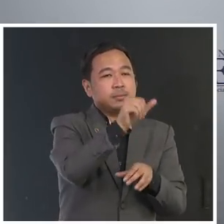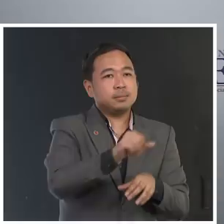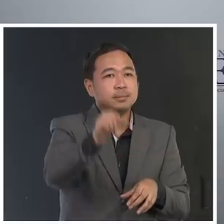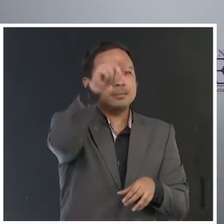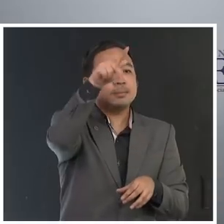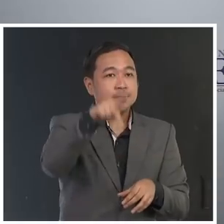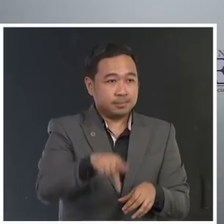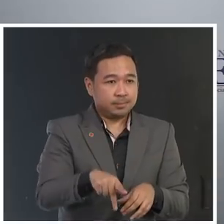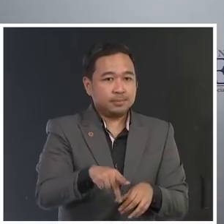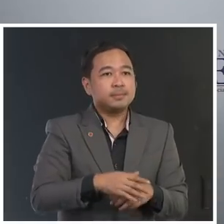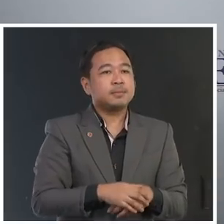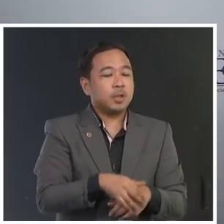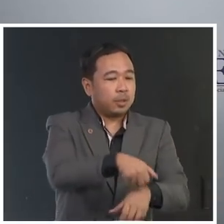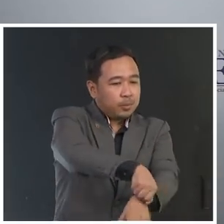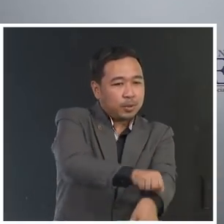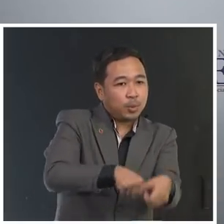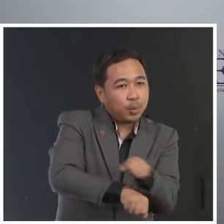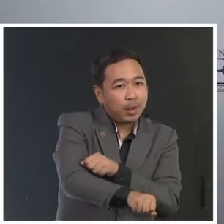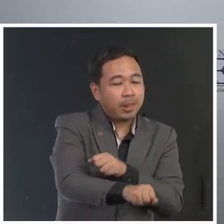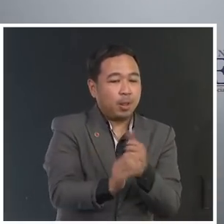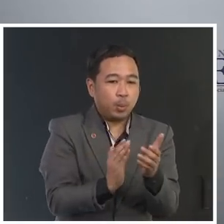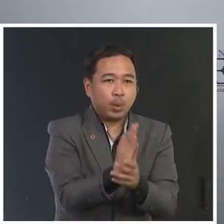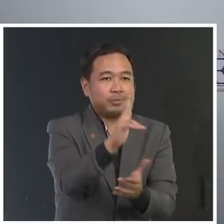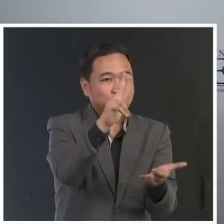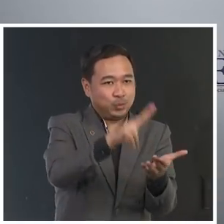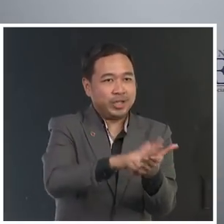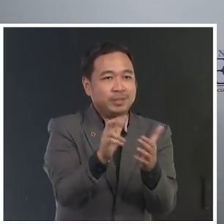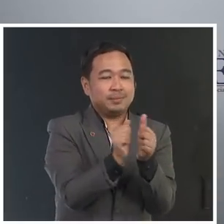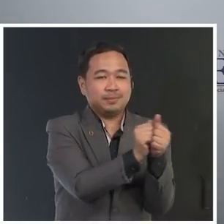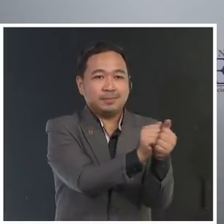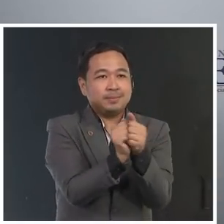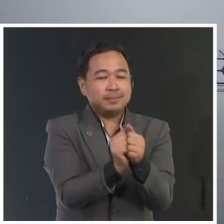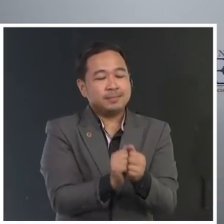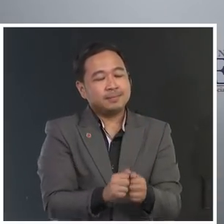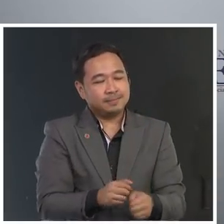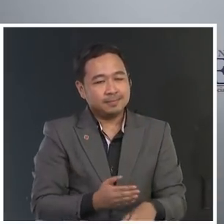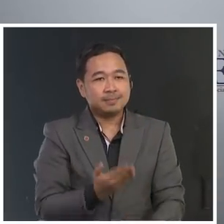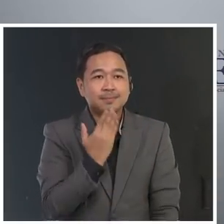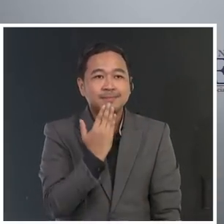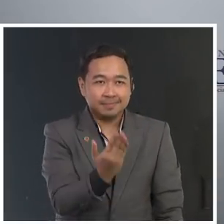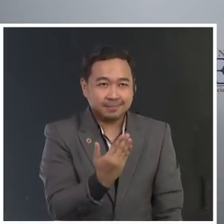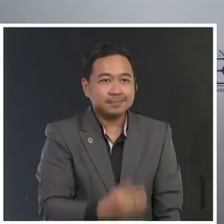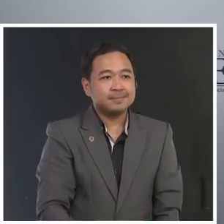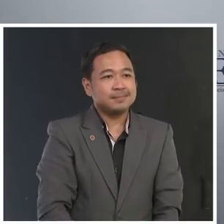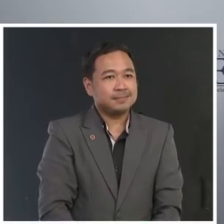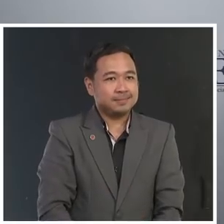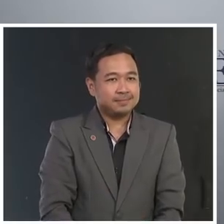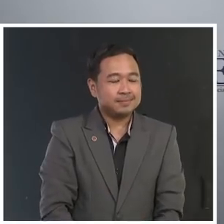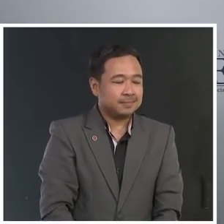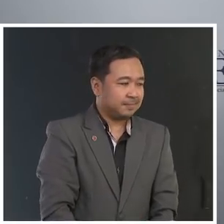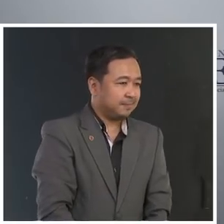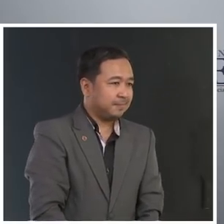Ladies and gentlemen, ESCAP stands ready to support the cause by continuing our work towards a truly disability-inclusive Asia and the Pacific.